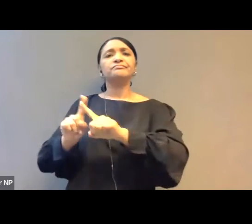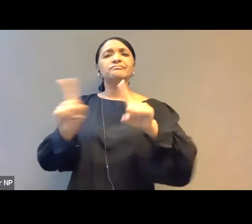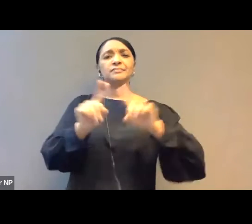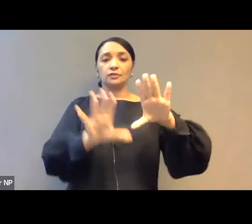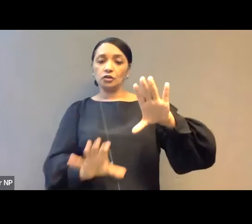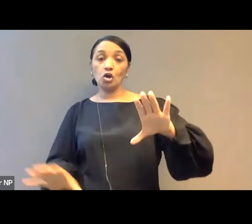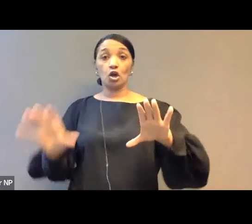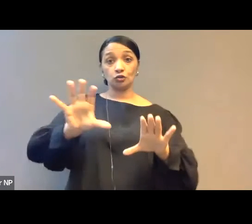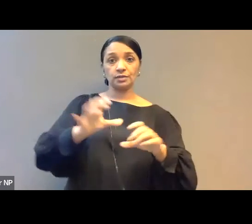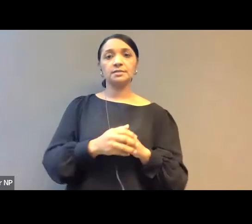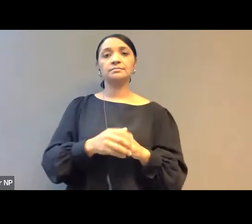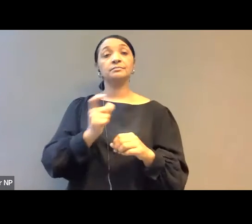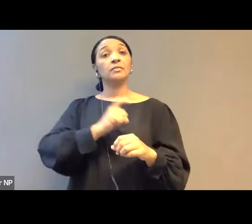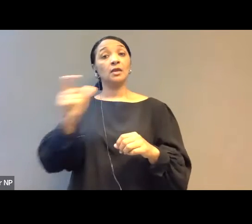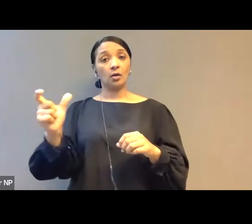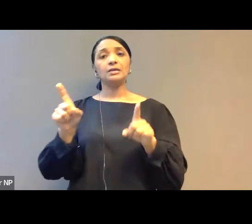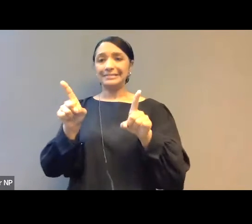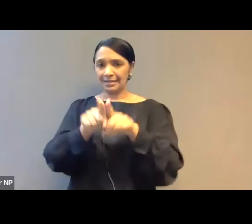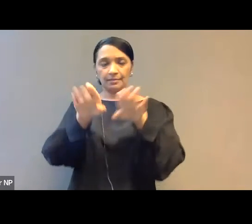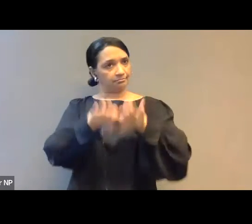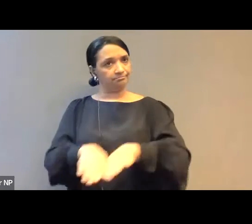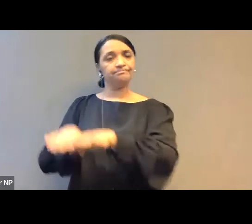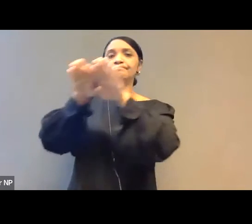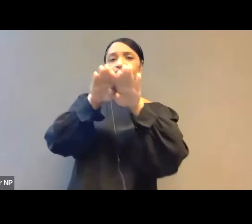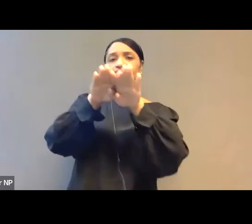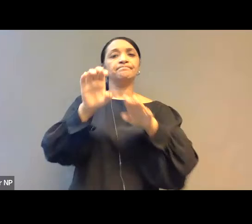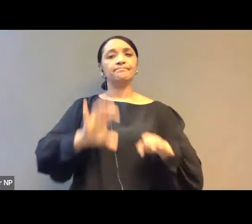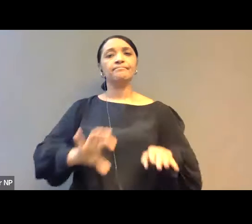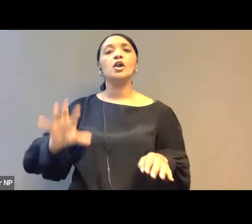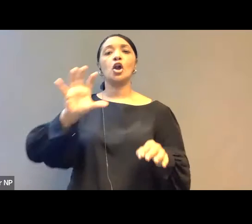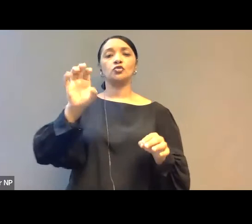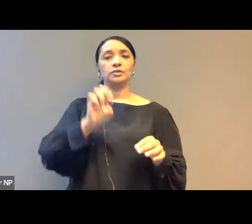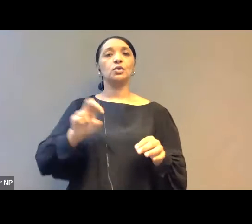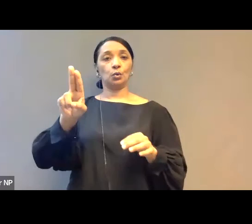The card will be the same across the Union. It will replace national cards,